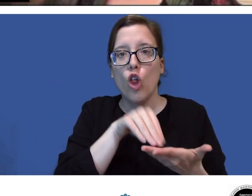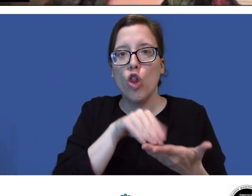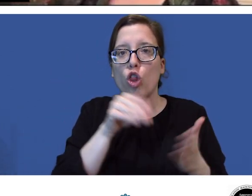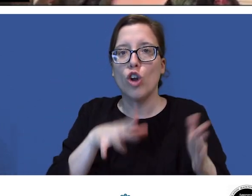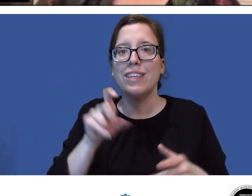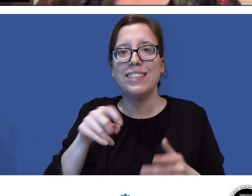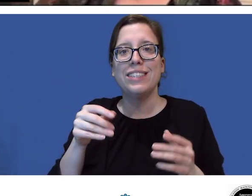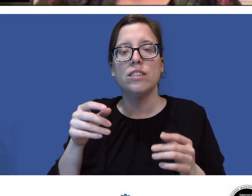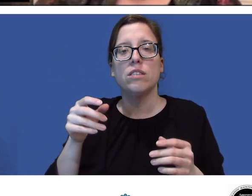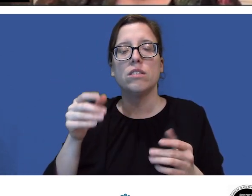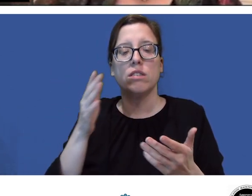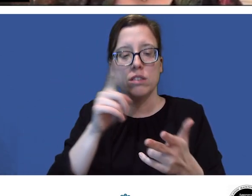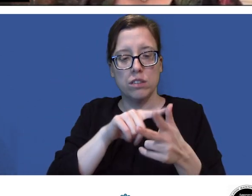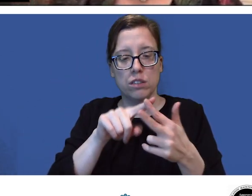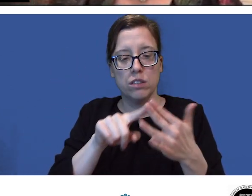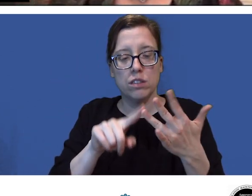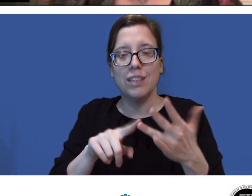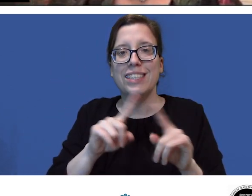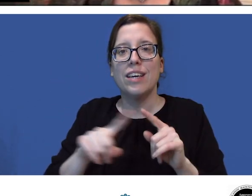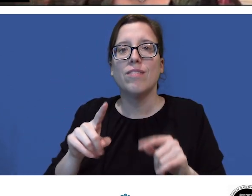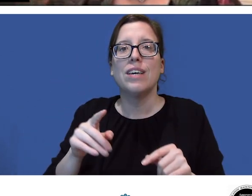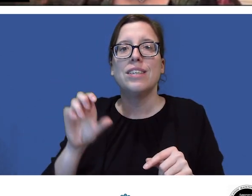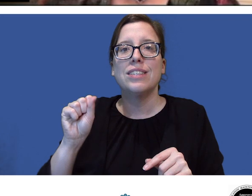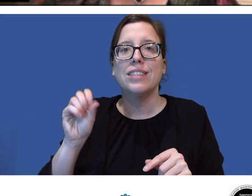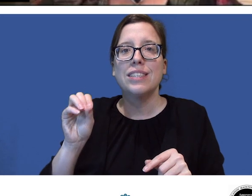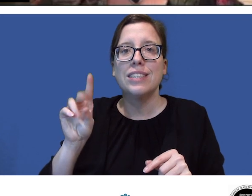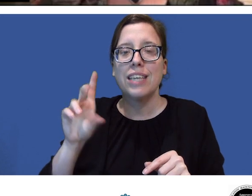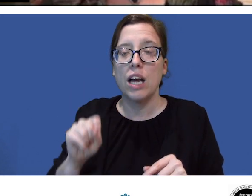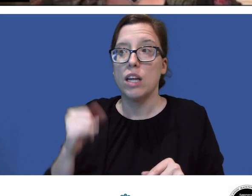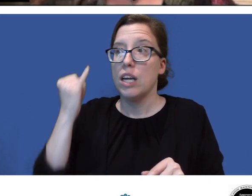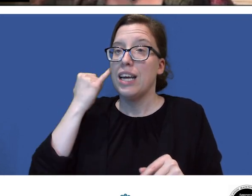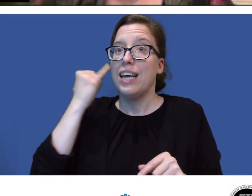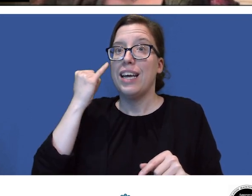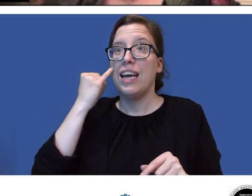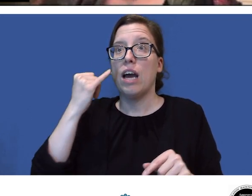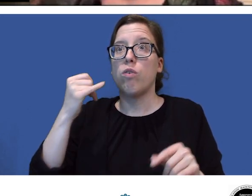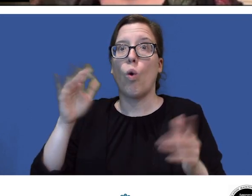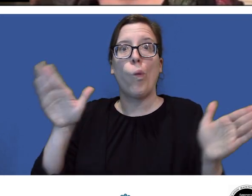Because that learner needs some sounds because if you're in a totally pitch black situation,